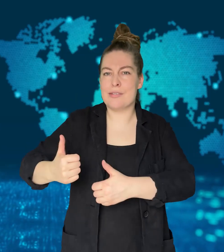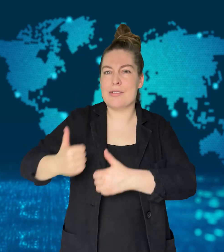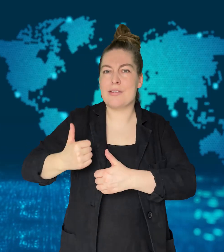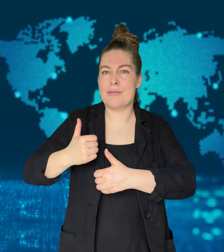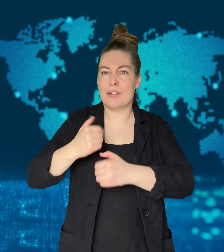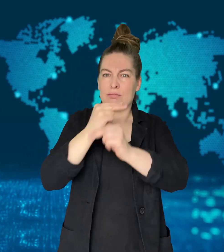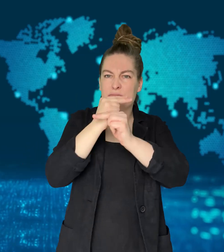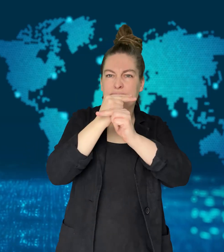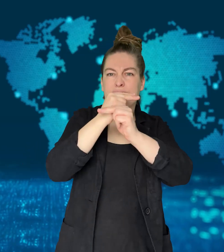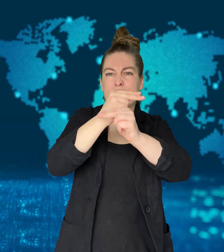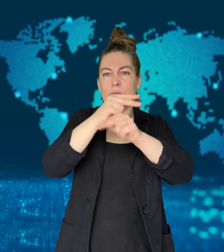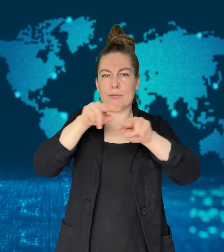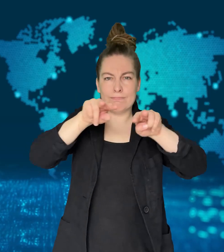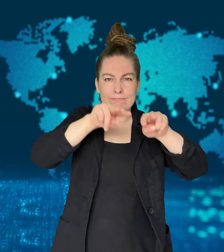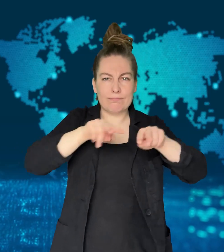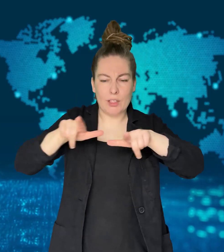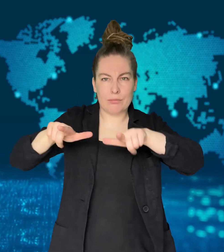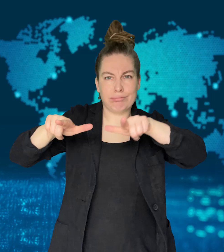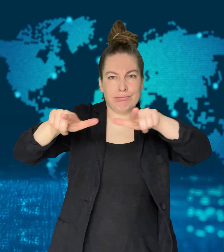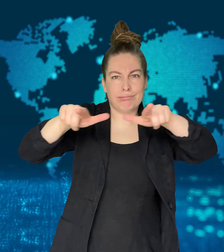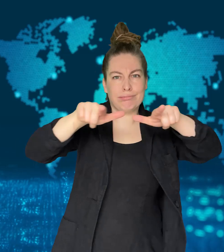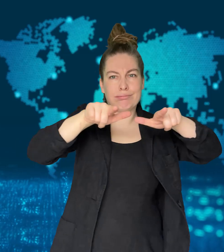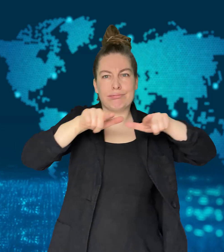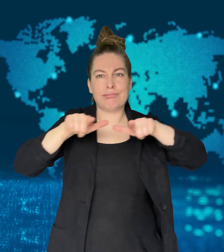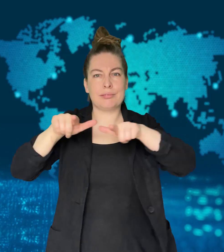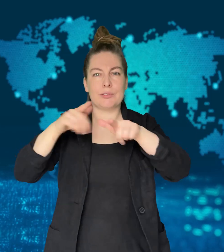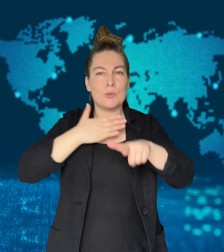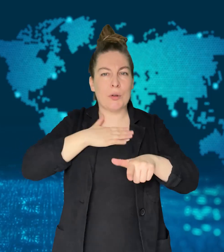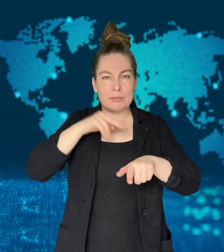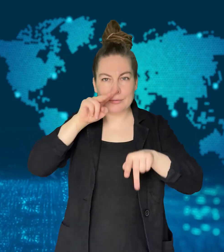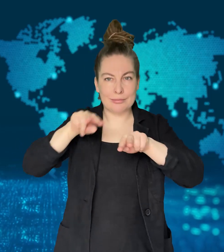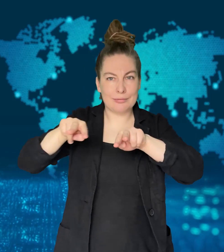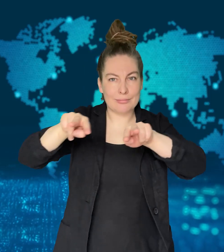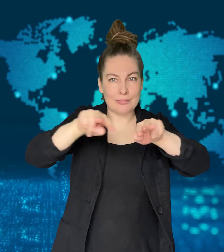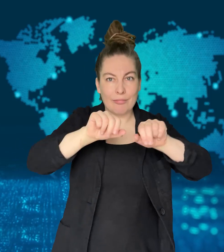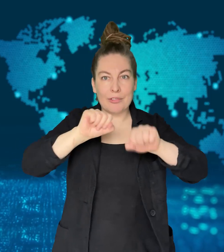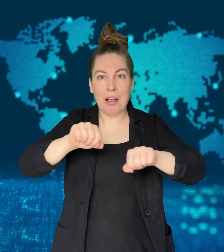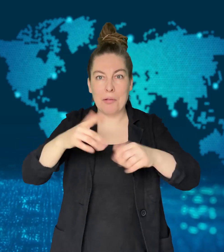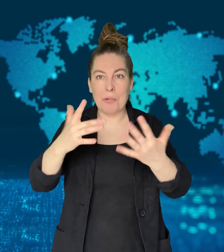and tactics that could become a threat.